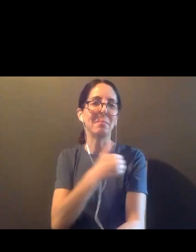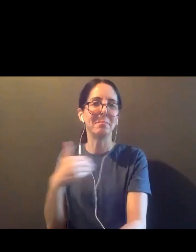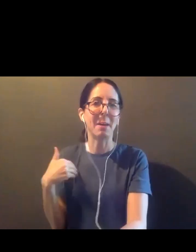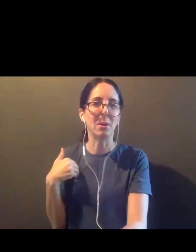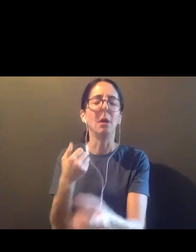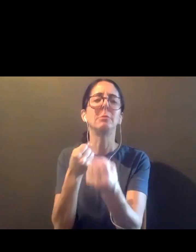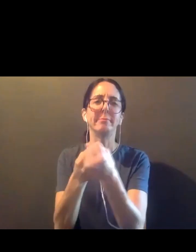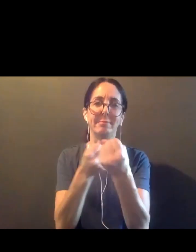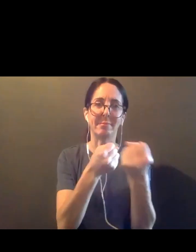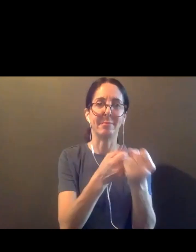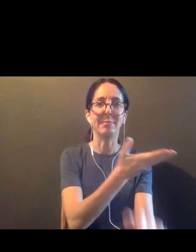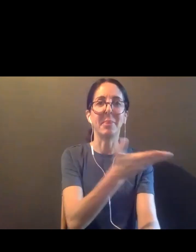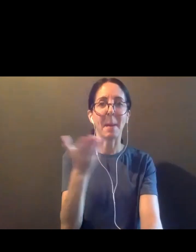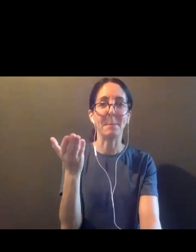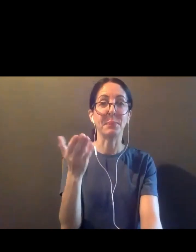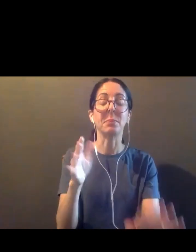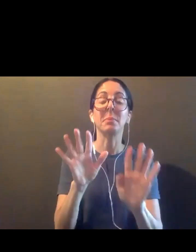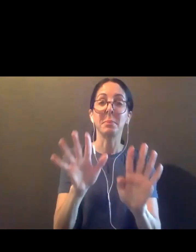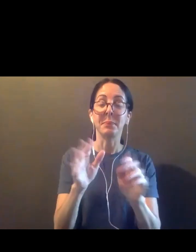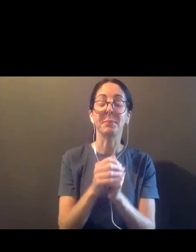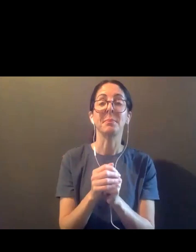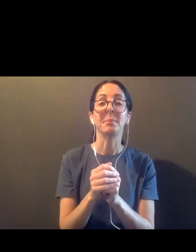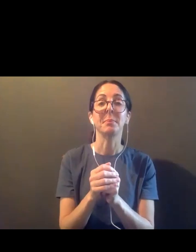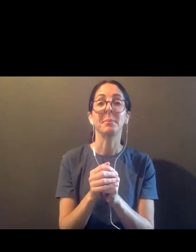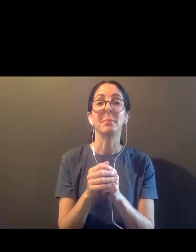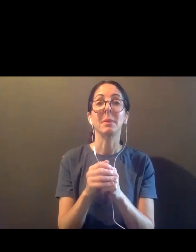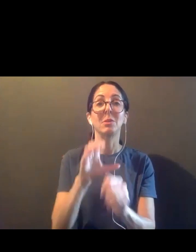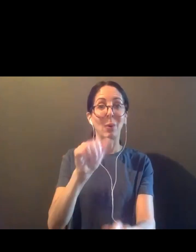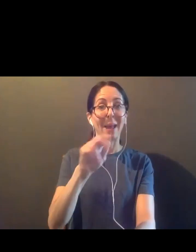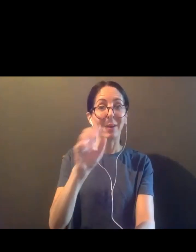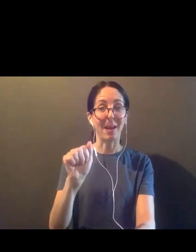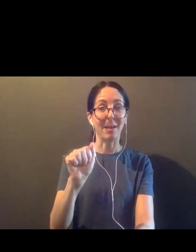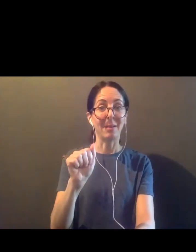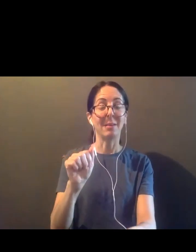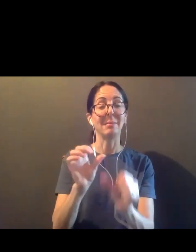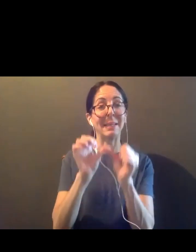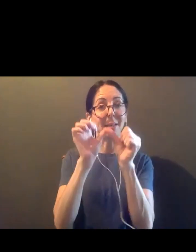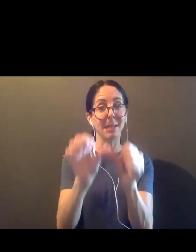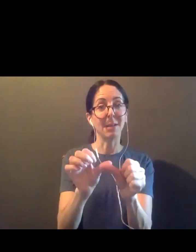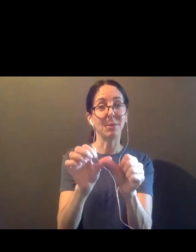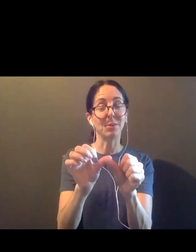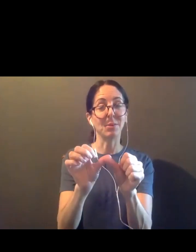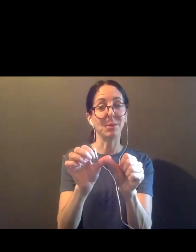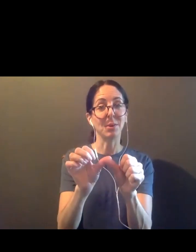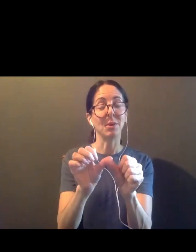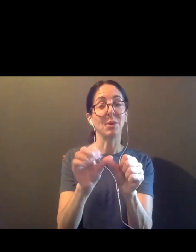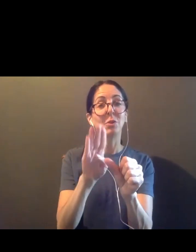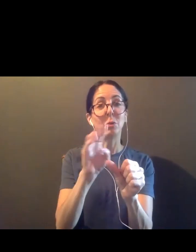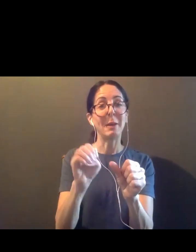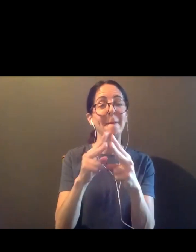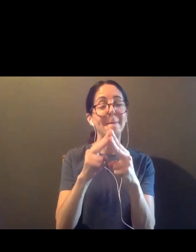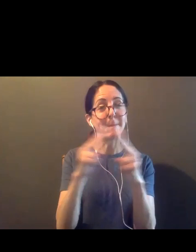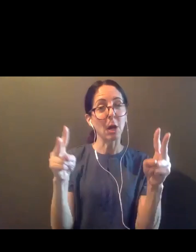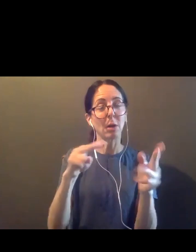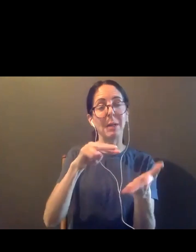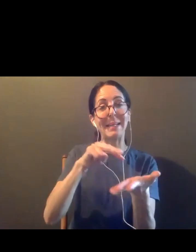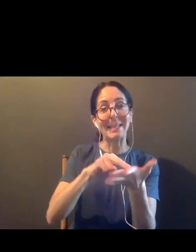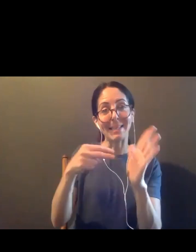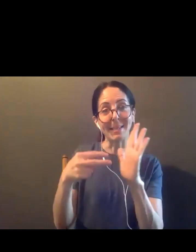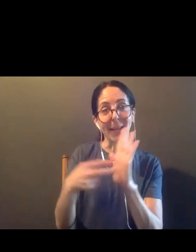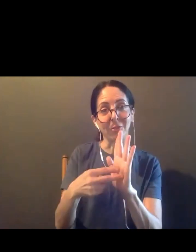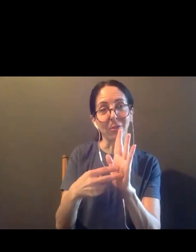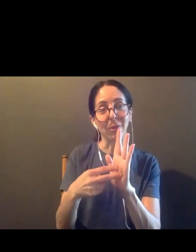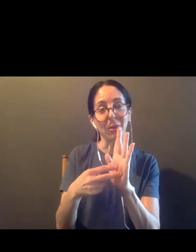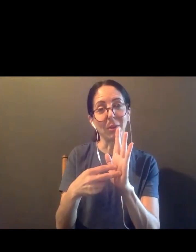And we are actually continuing as an organization to be very intentional and deliberate in how